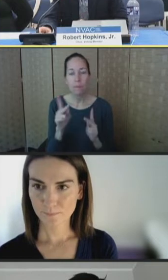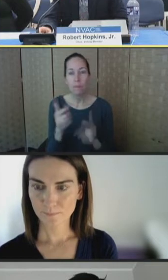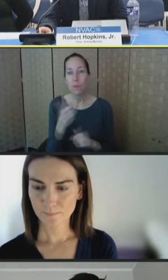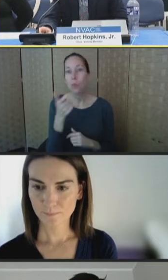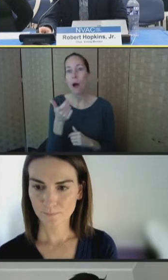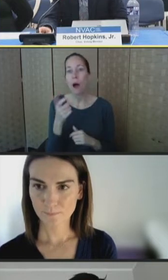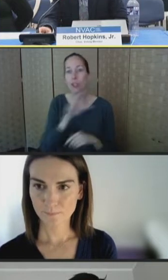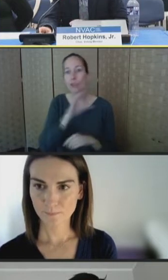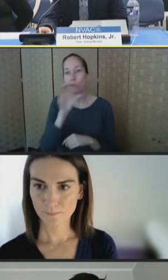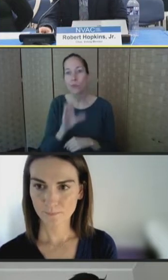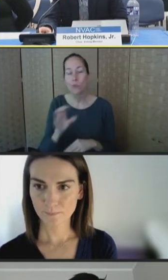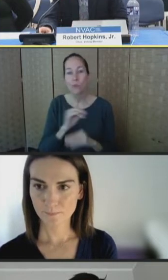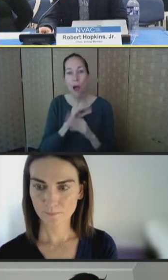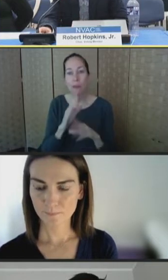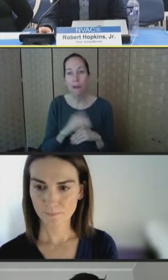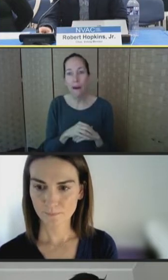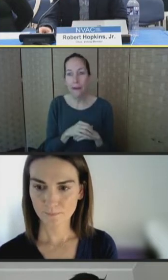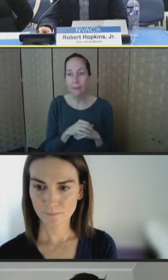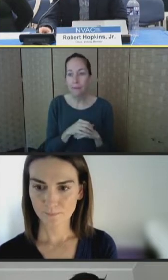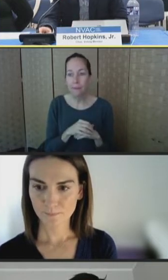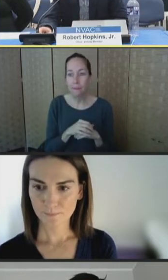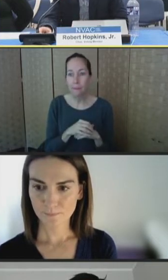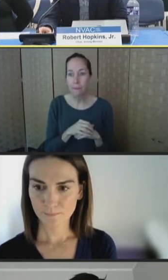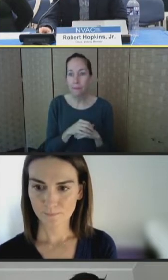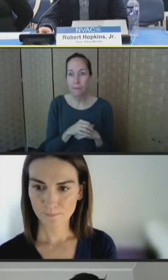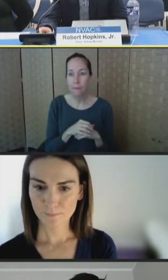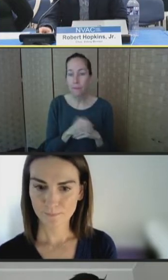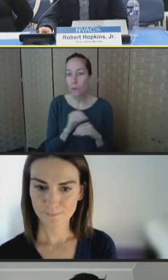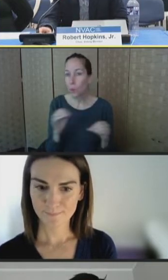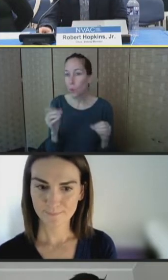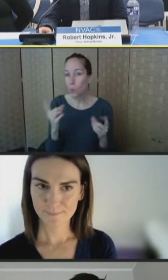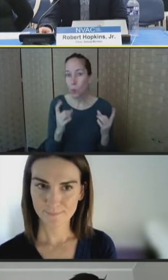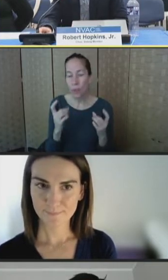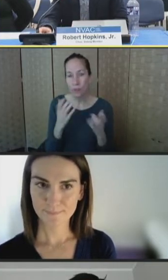And if not, I want to thank the members of this panel. Somber topic,